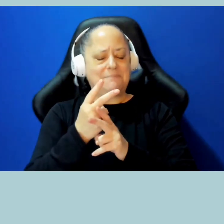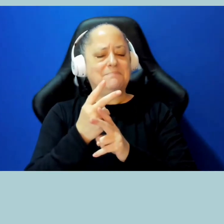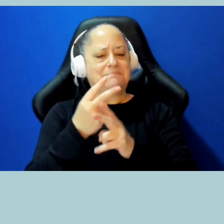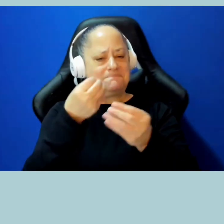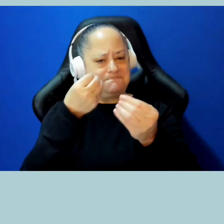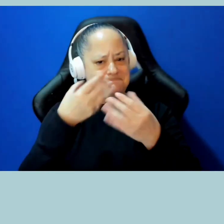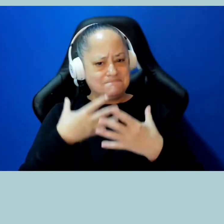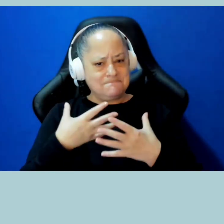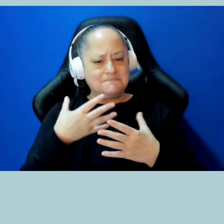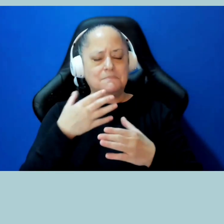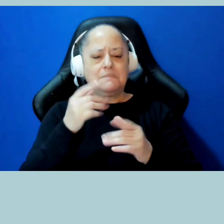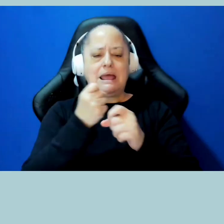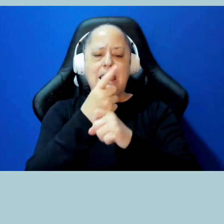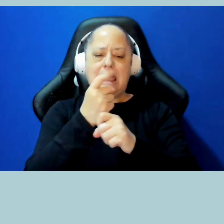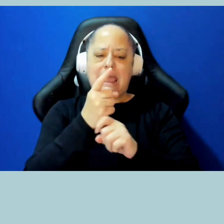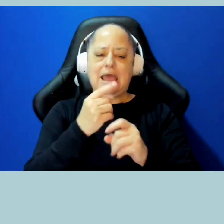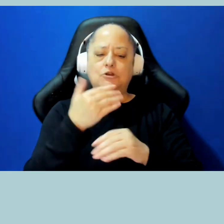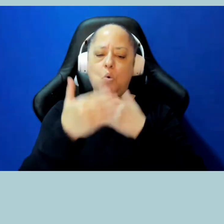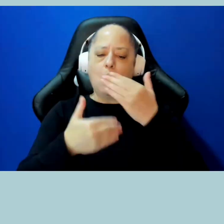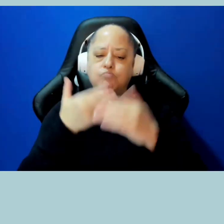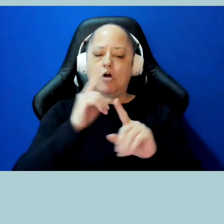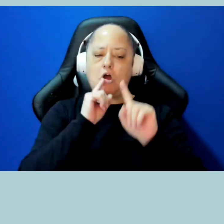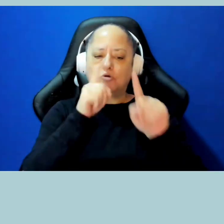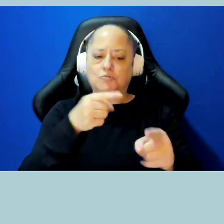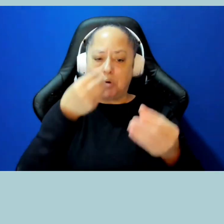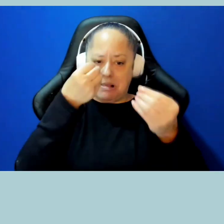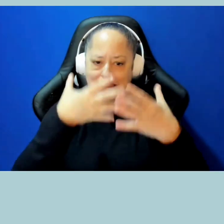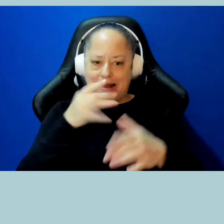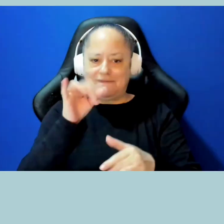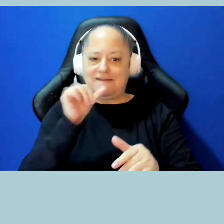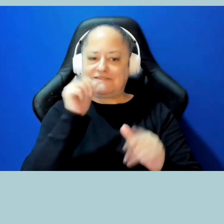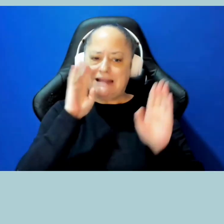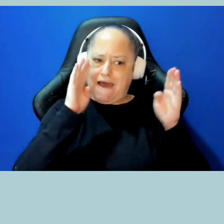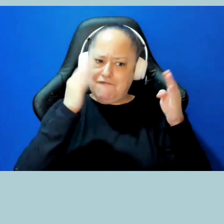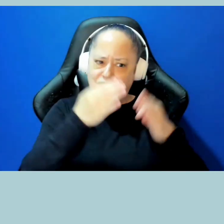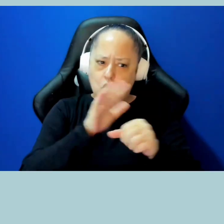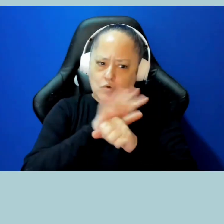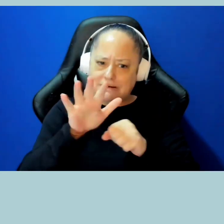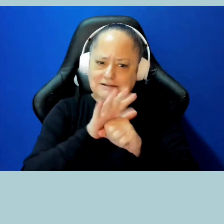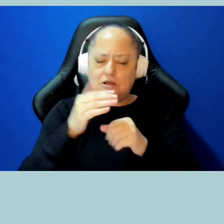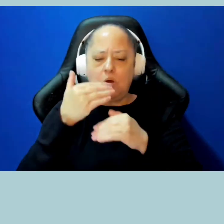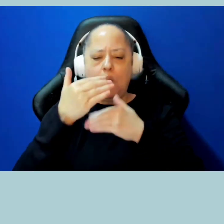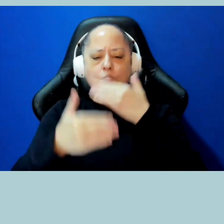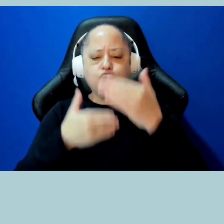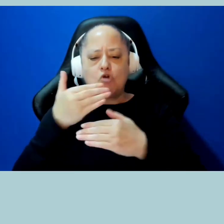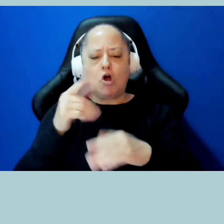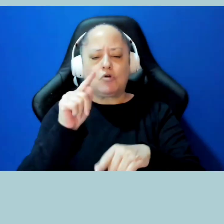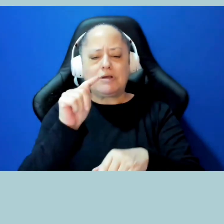progress reports. Let us know if you feel like it's not being focused on enough. Progress is too slow. Yeah.